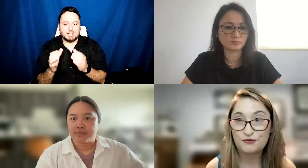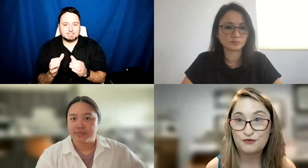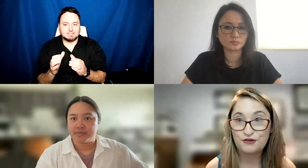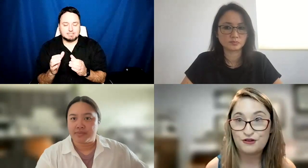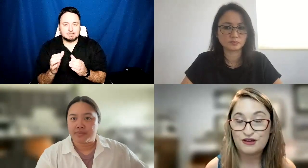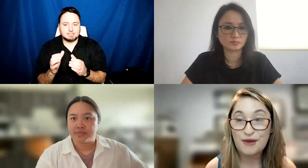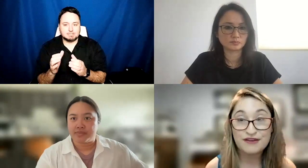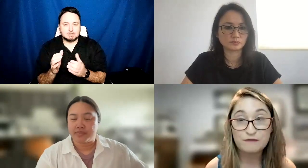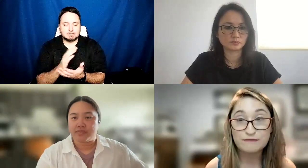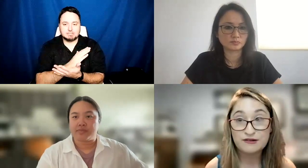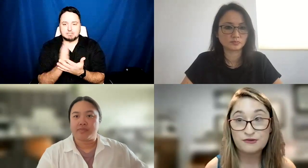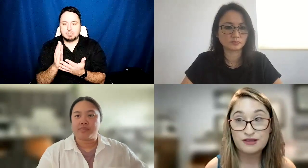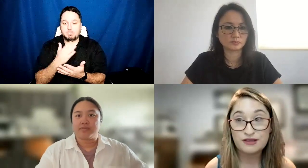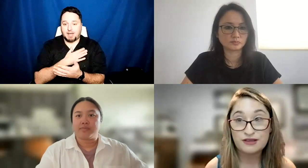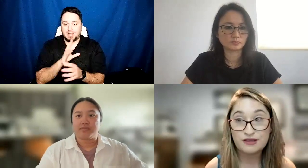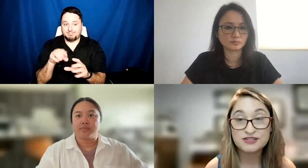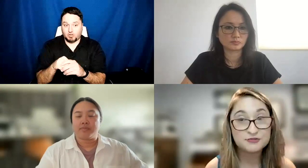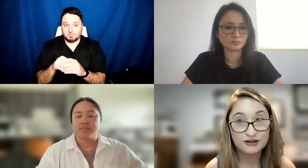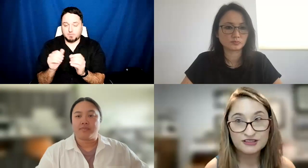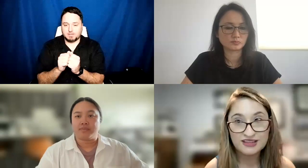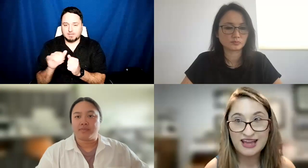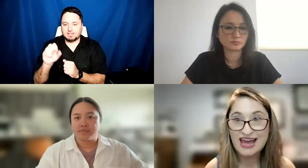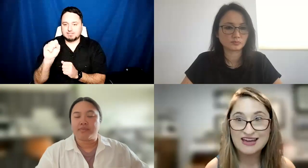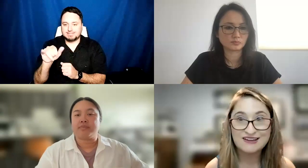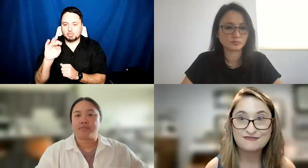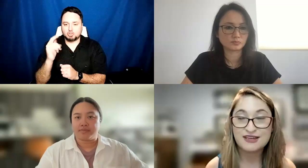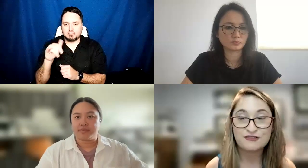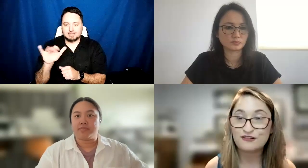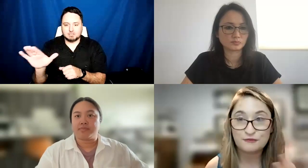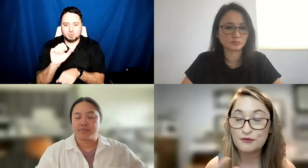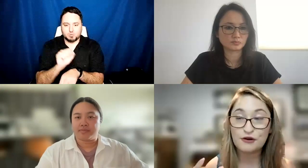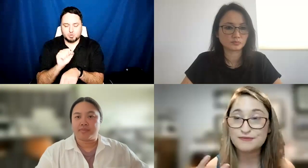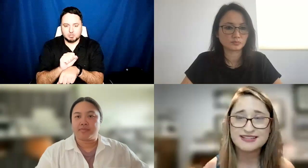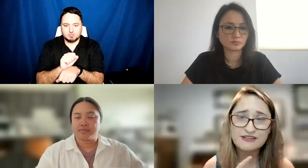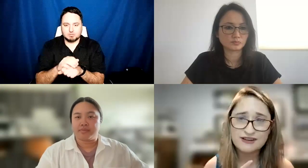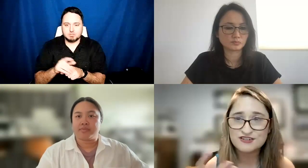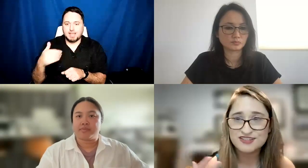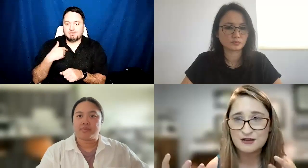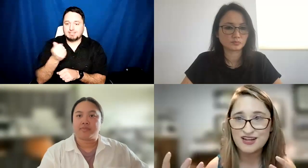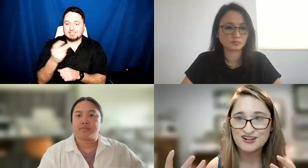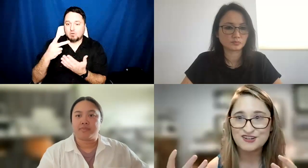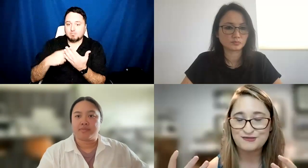through my involvement with Synergies Work. They have several programs, accelerators, incubators.